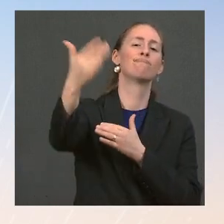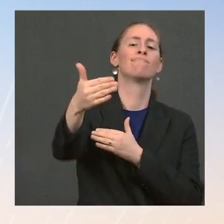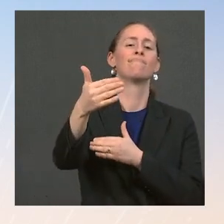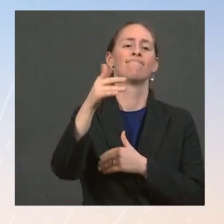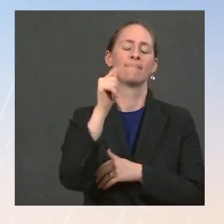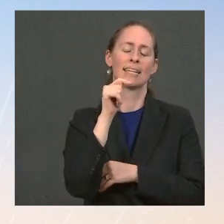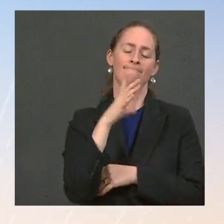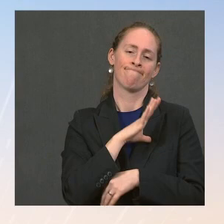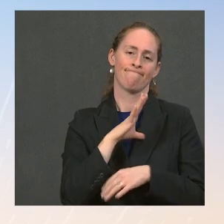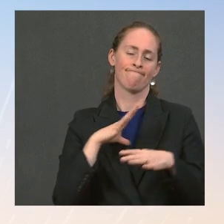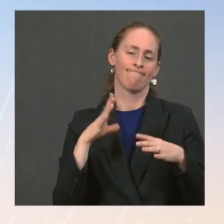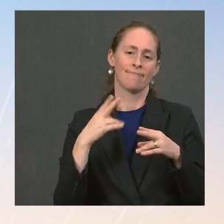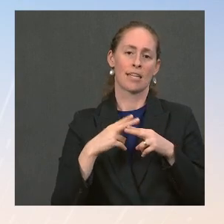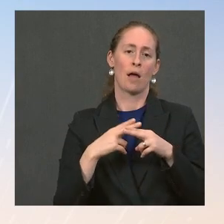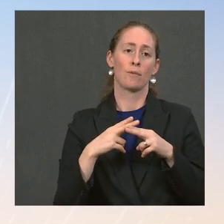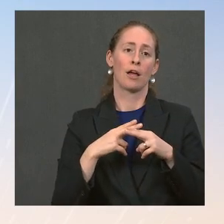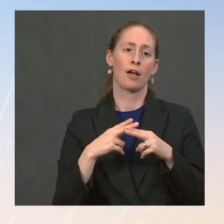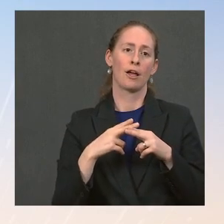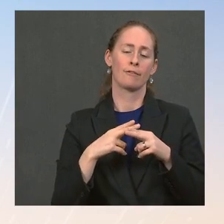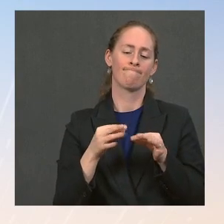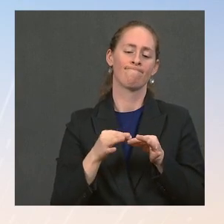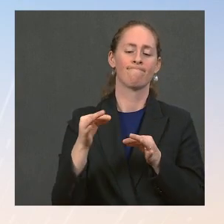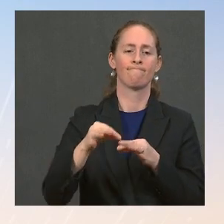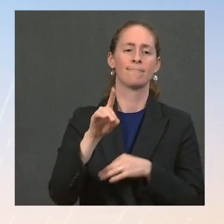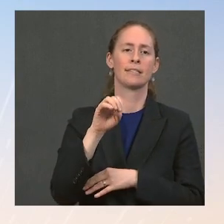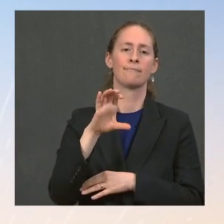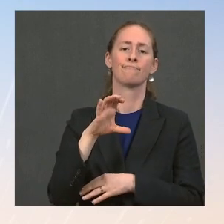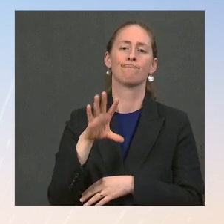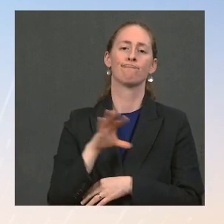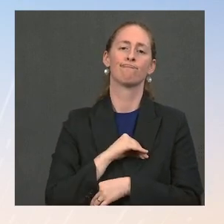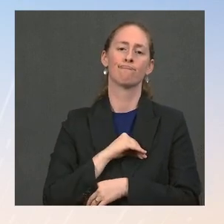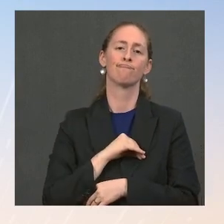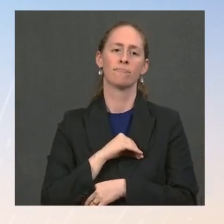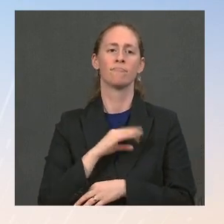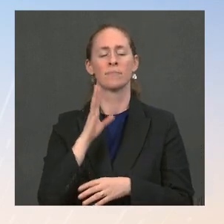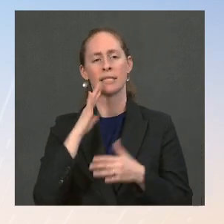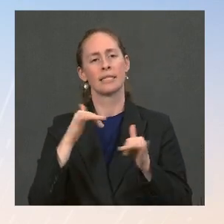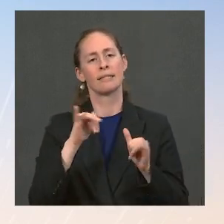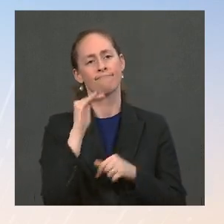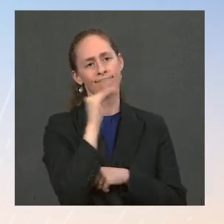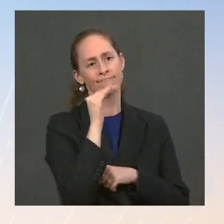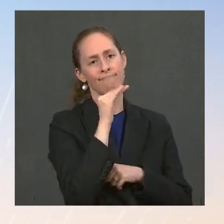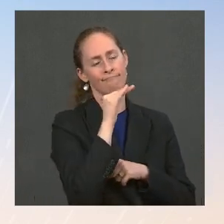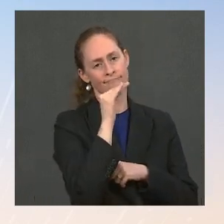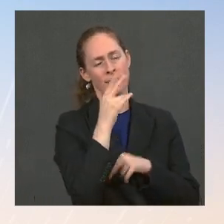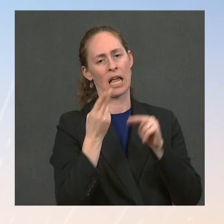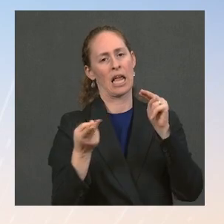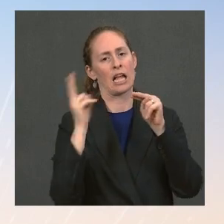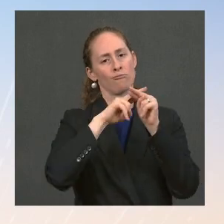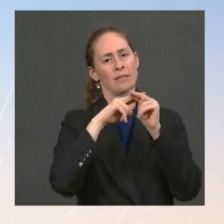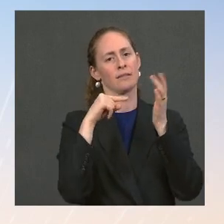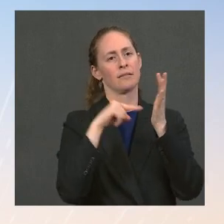We're going to continue to press to raise the debt limit, and do it as -- as it has been done in the past, in a bipartisan fa- -- fashion.